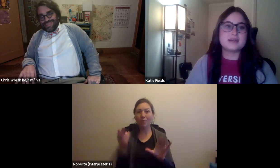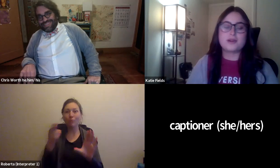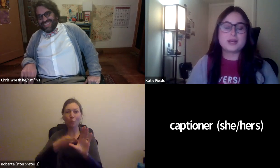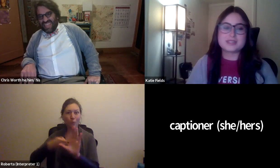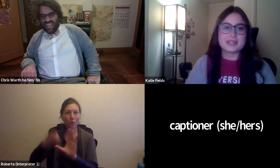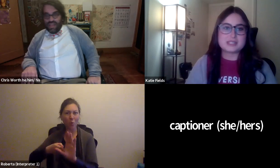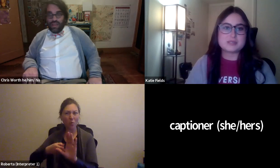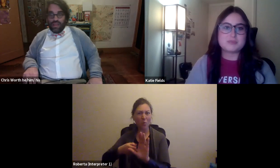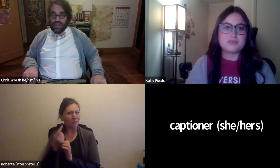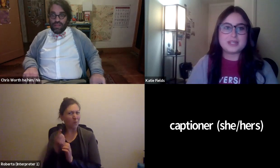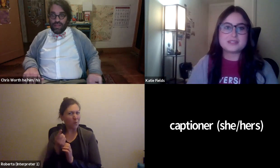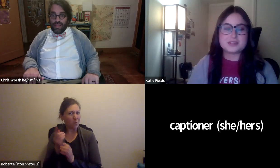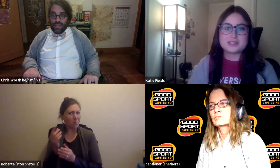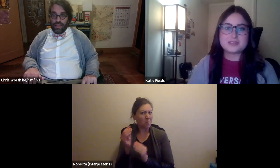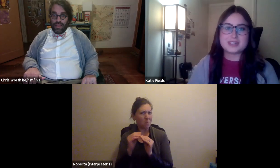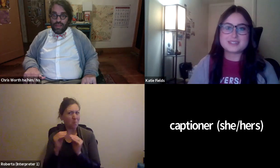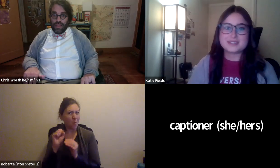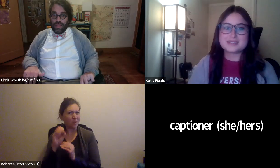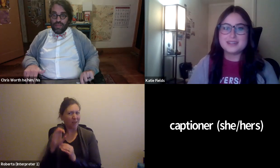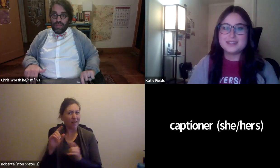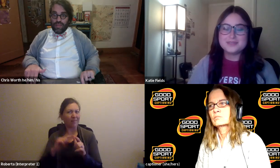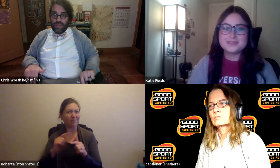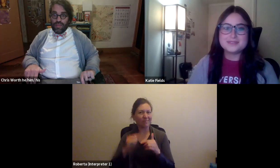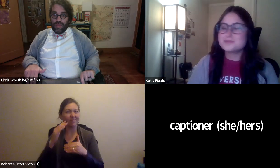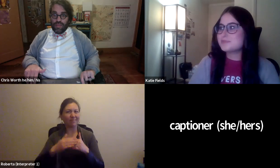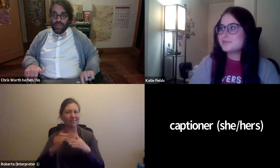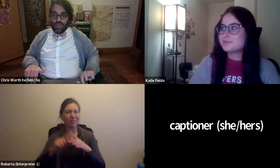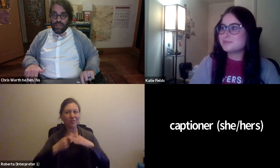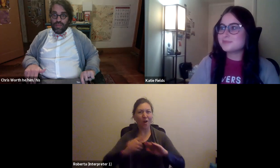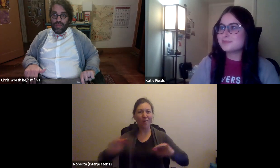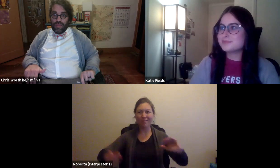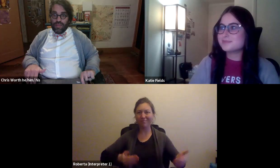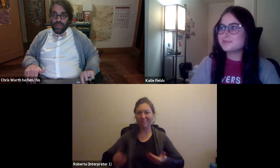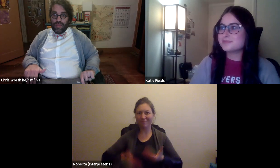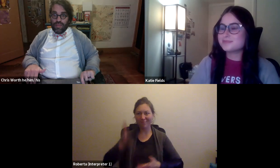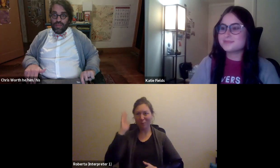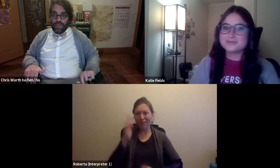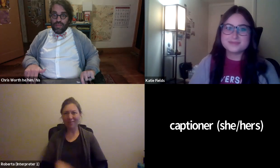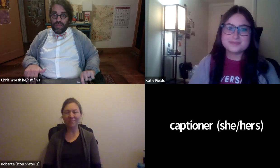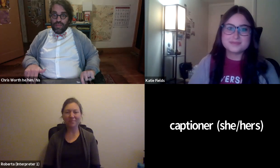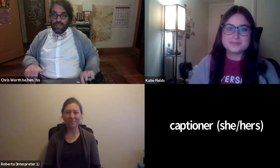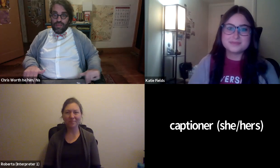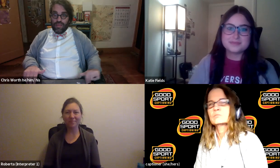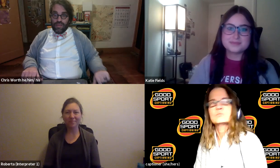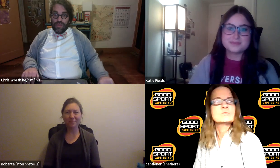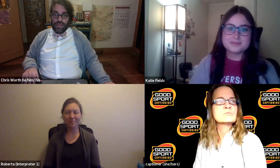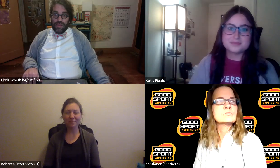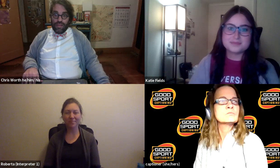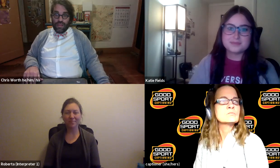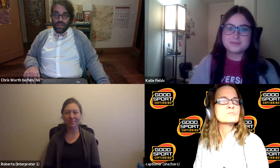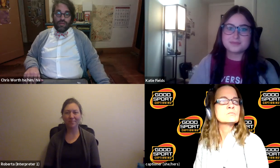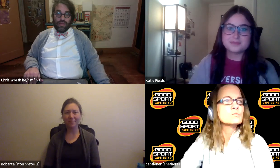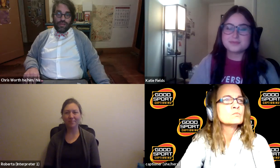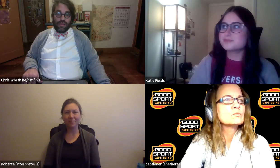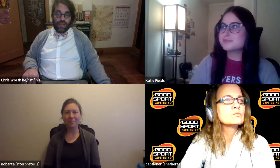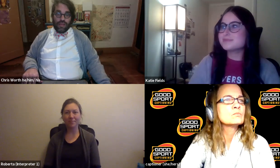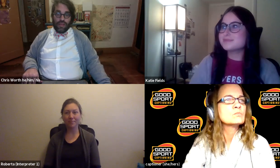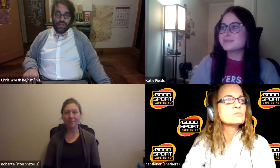or a couple seconds before we start introductions. BRAP